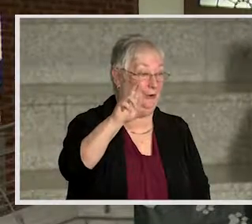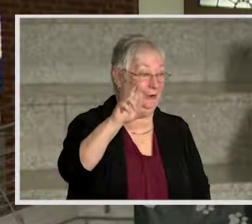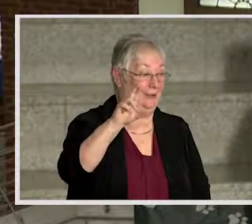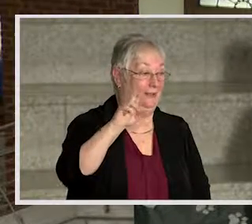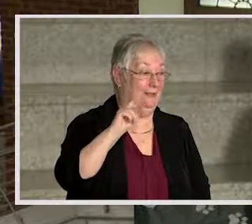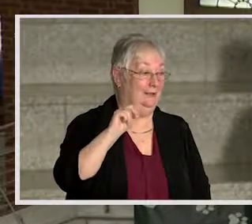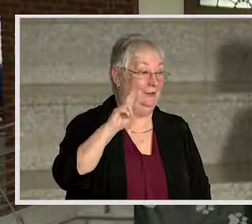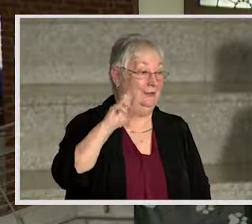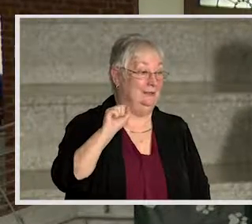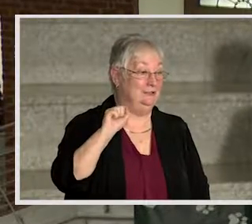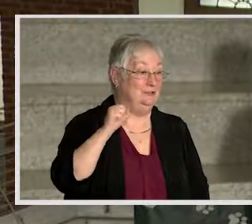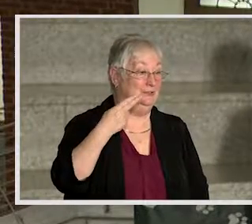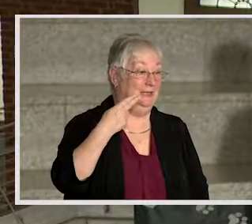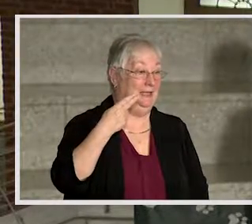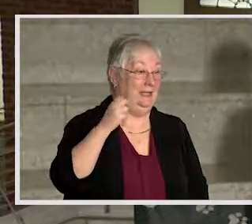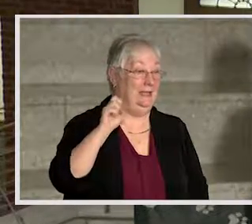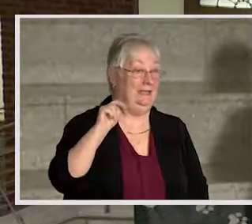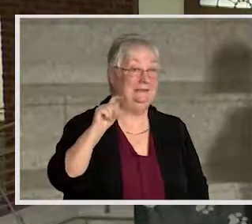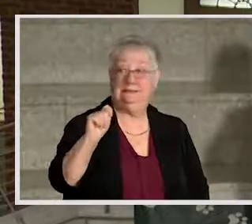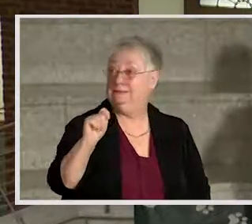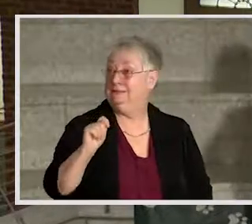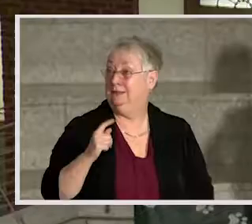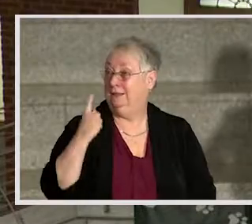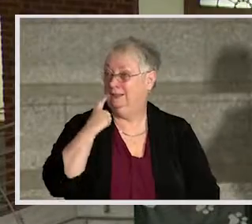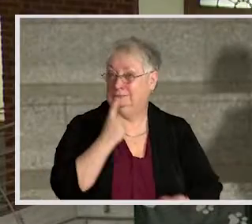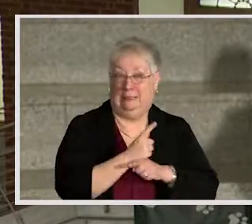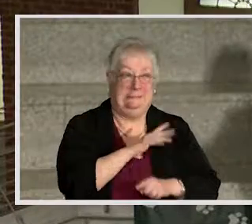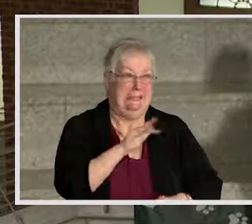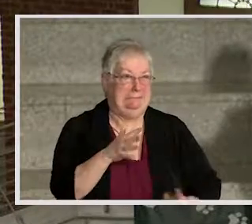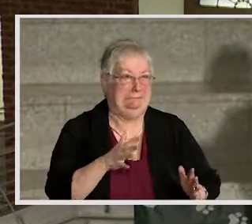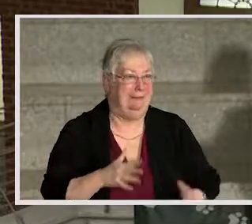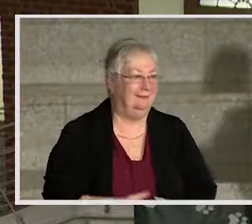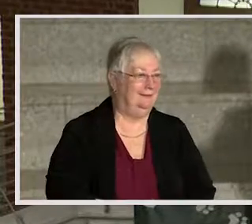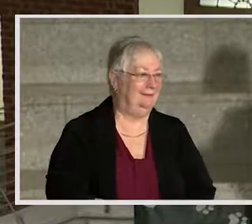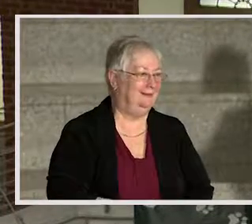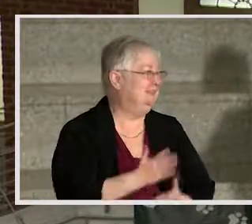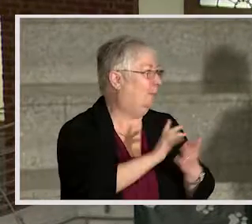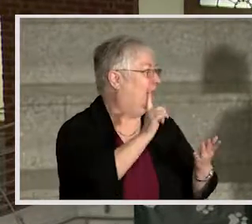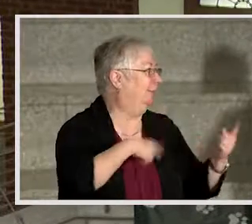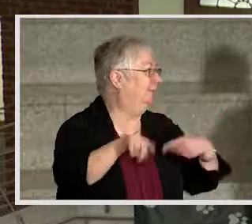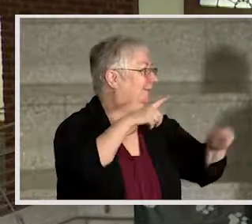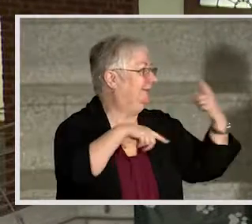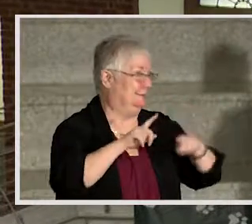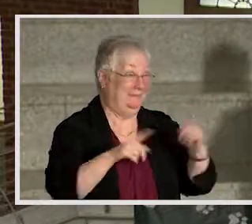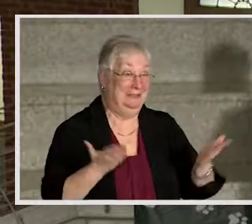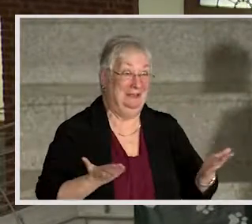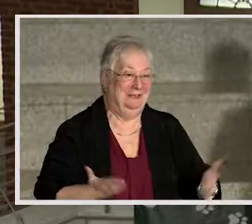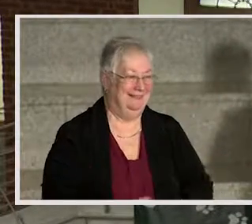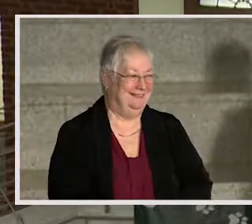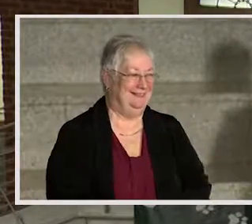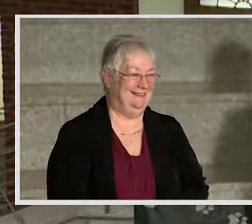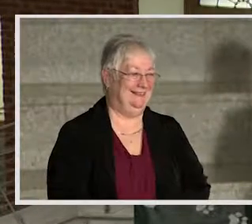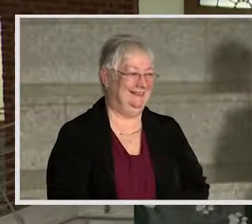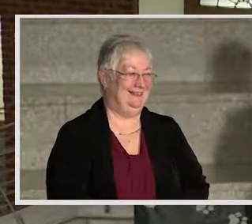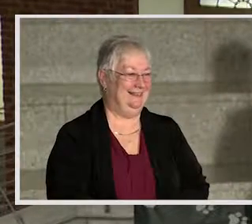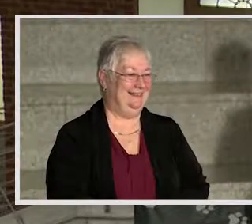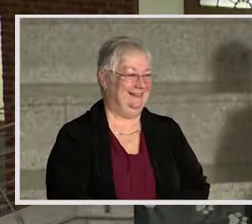ROUND OF APPLAUSE AS WELL. SO WITH THAT, WE ARE GOING TO TALK SOME ABOUT HOW WE